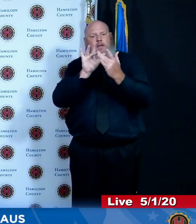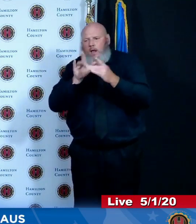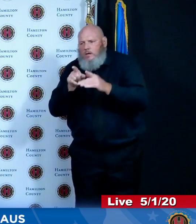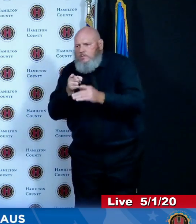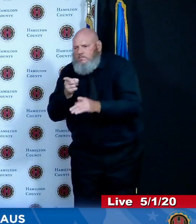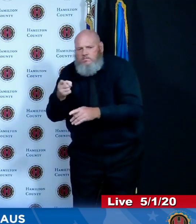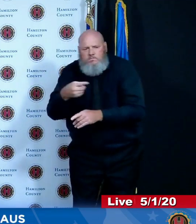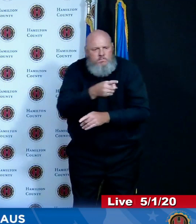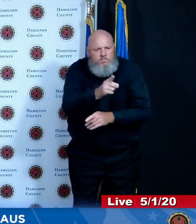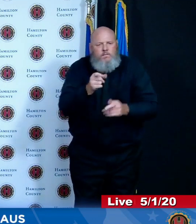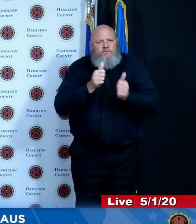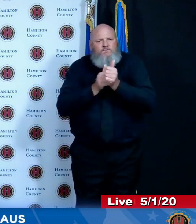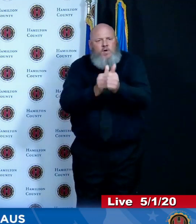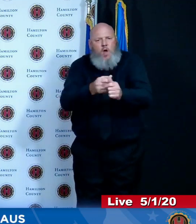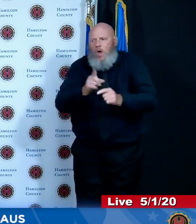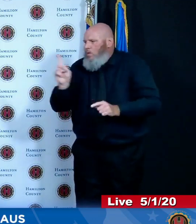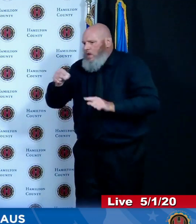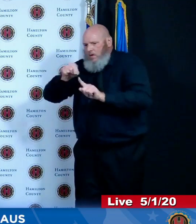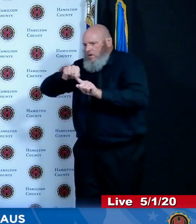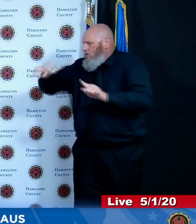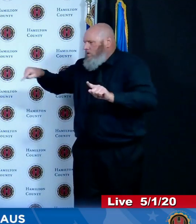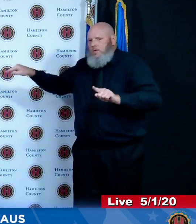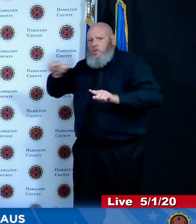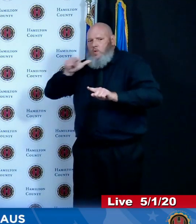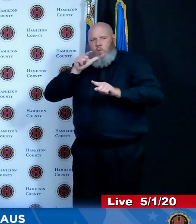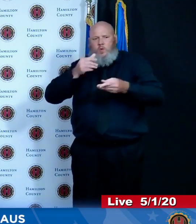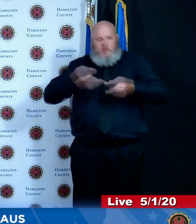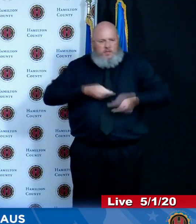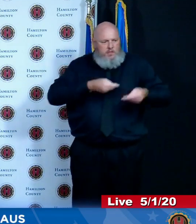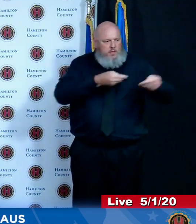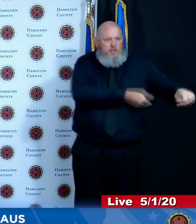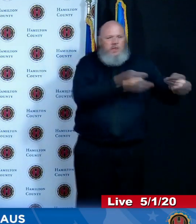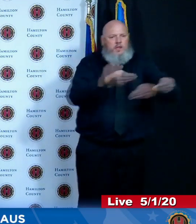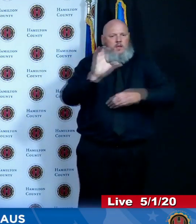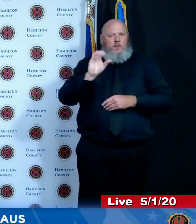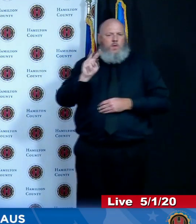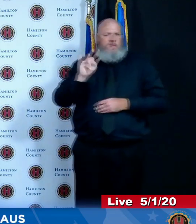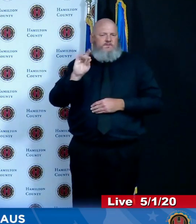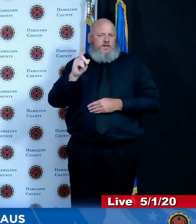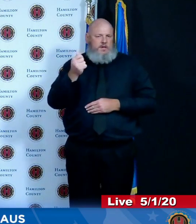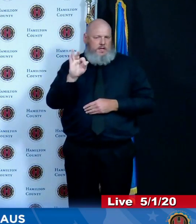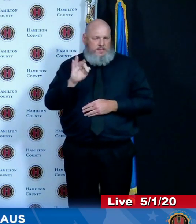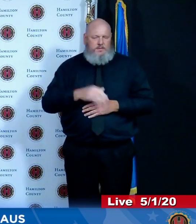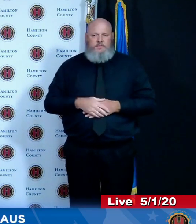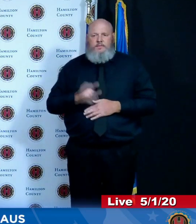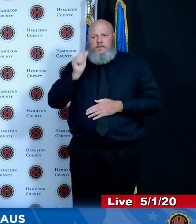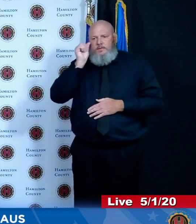Assistant Fatima is one of those people so thank you to Fatima she's